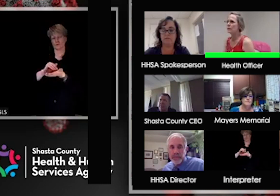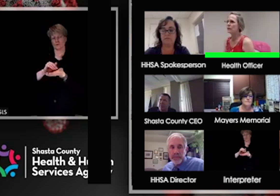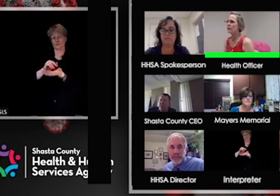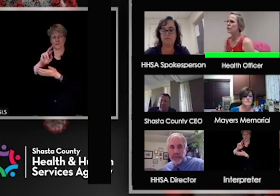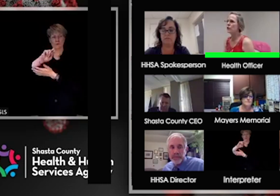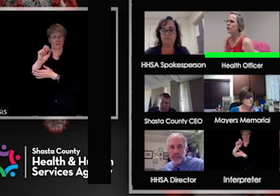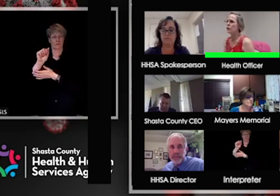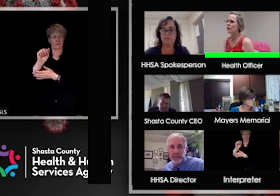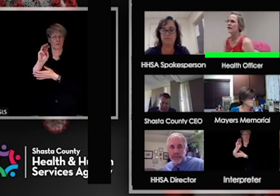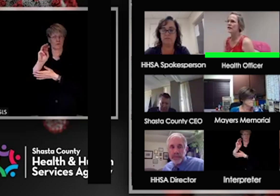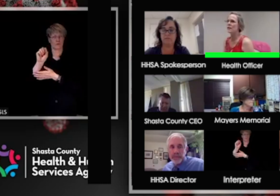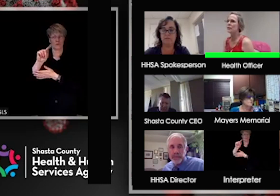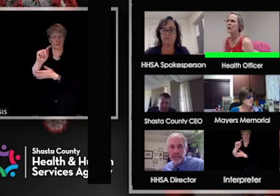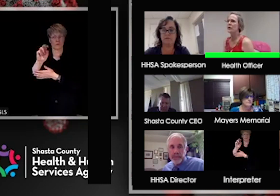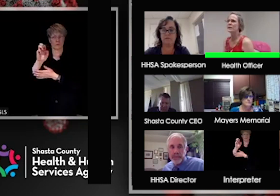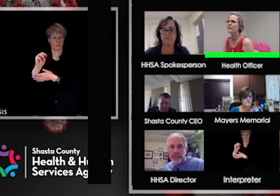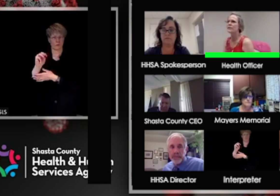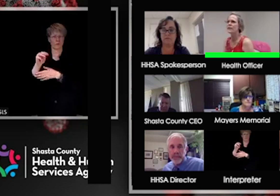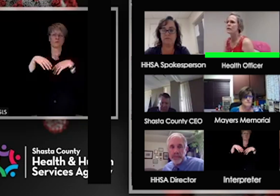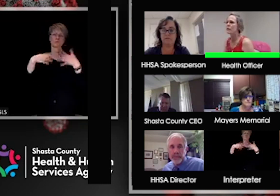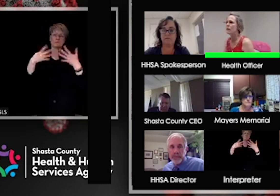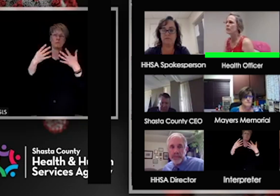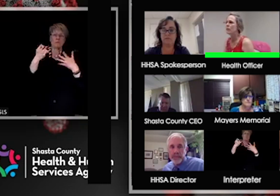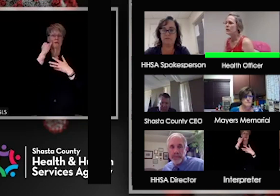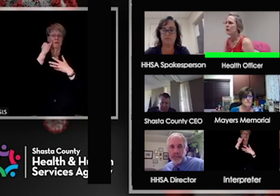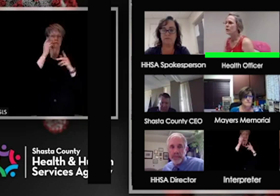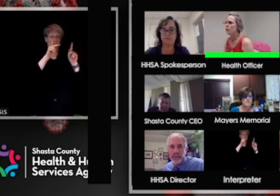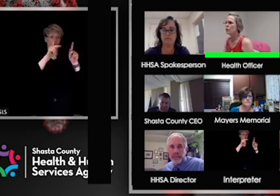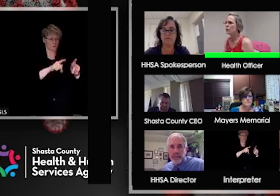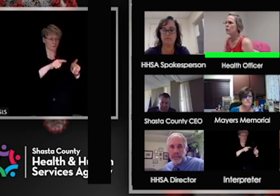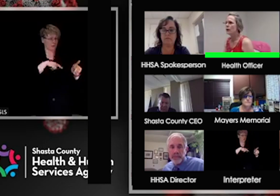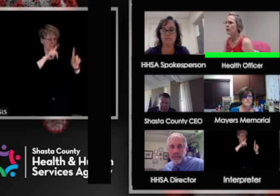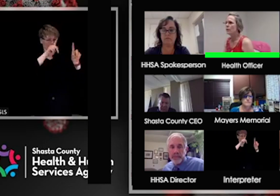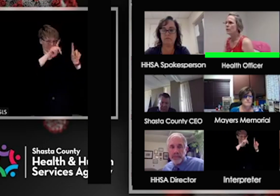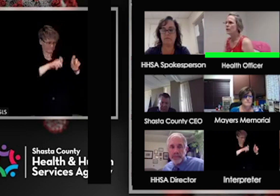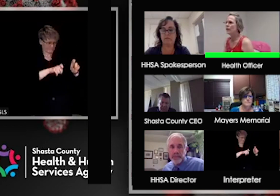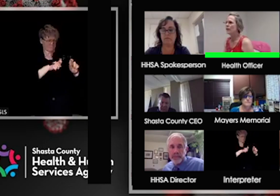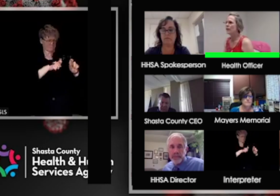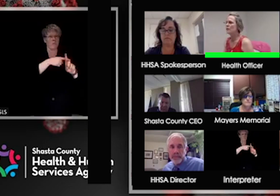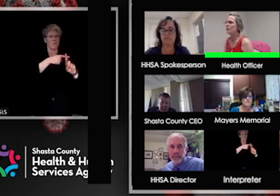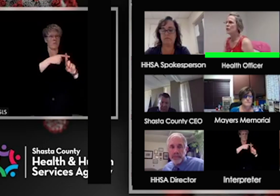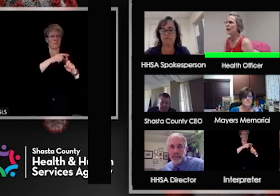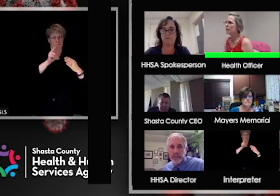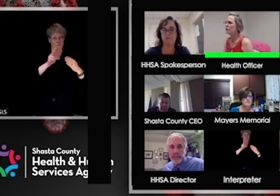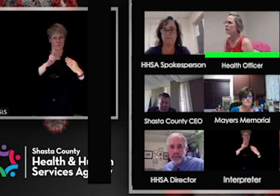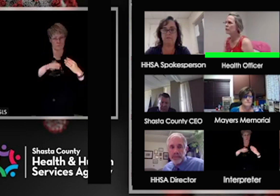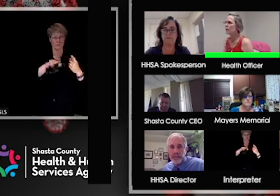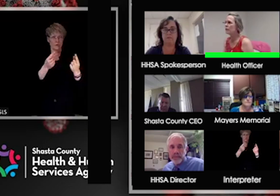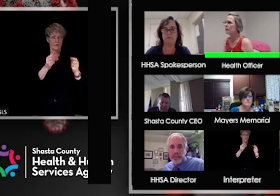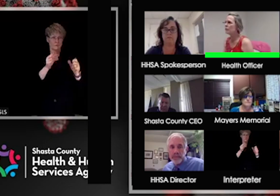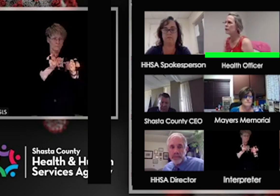with the individual who tested positive to figure out the best communication with their